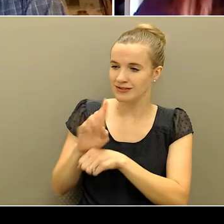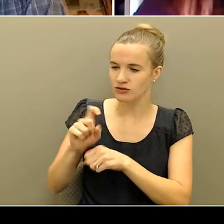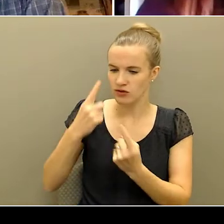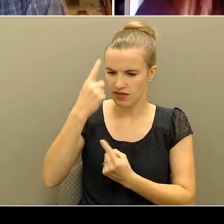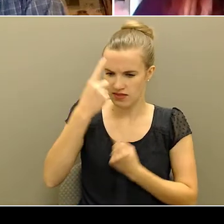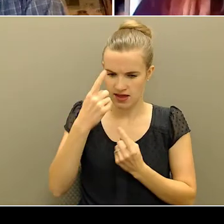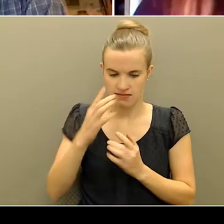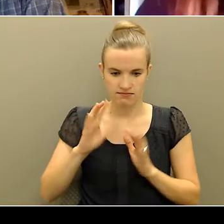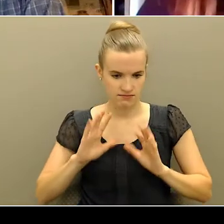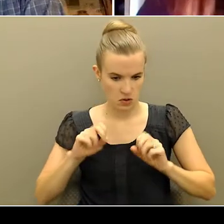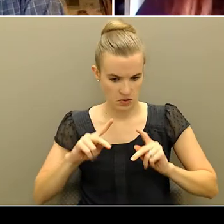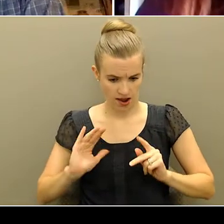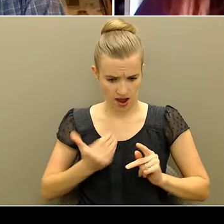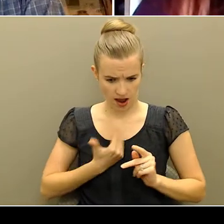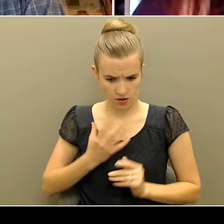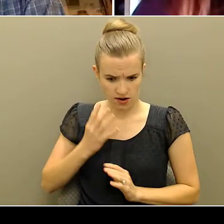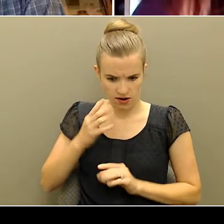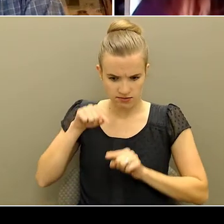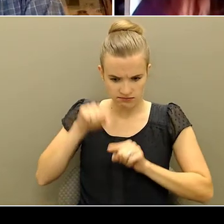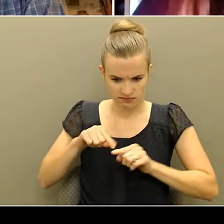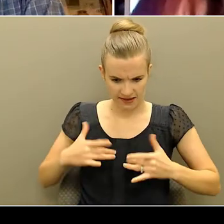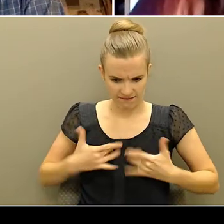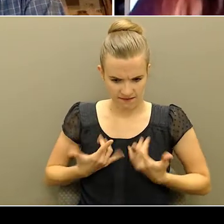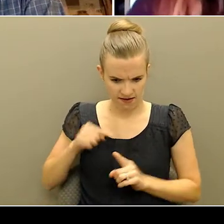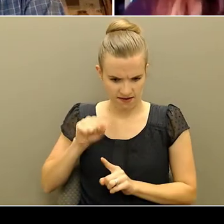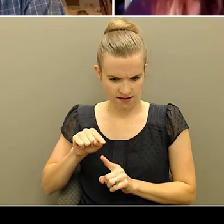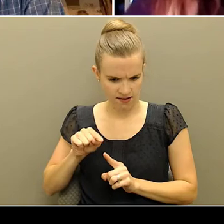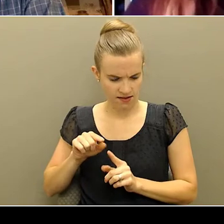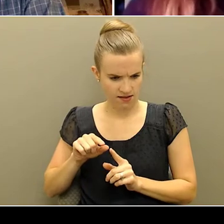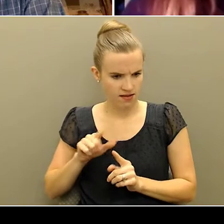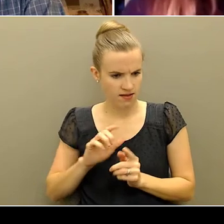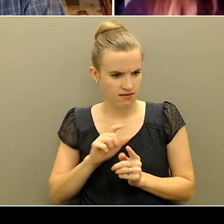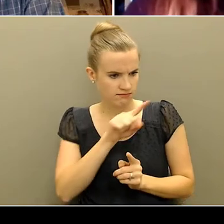just as good as, as the next person. Let's not, you know, cram them in the